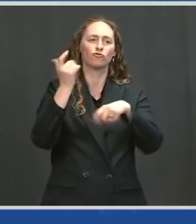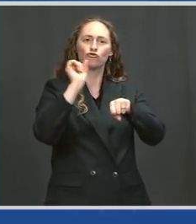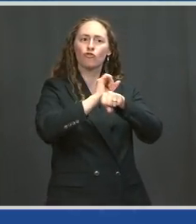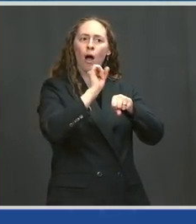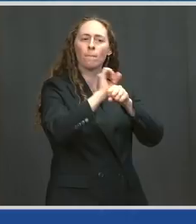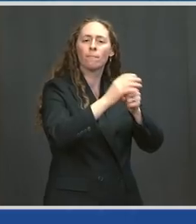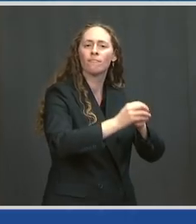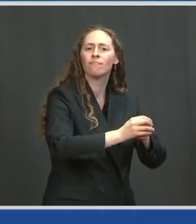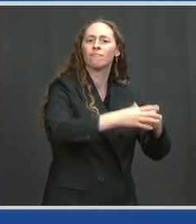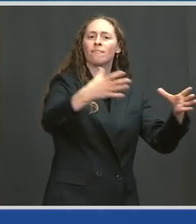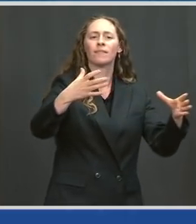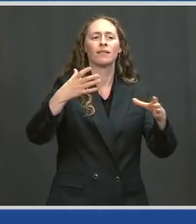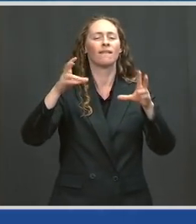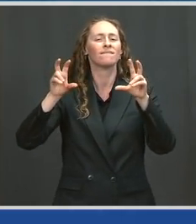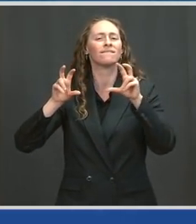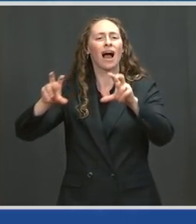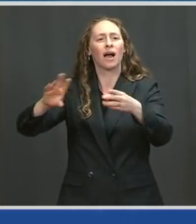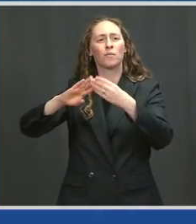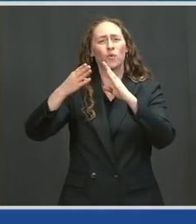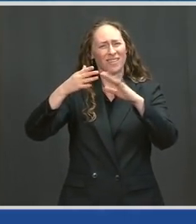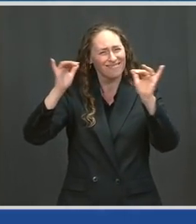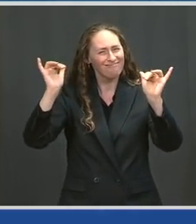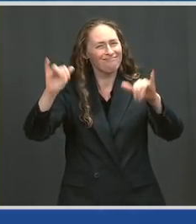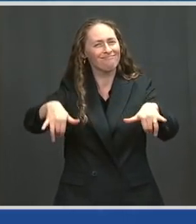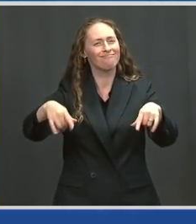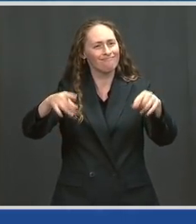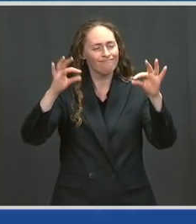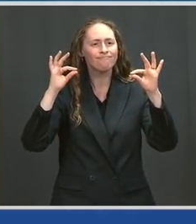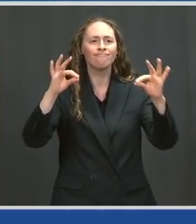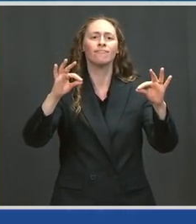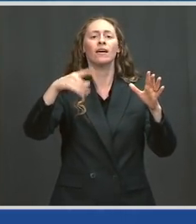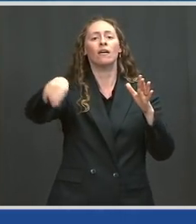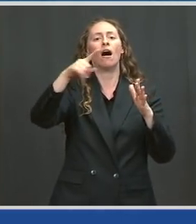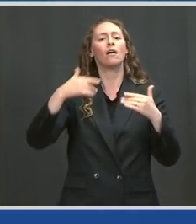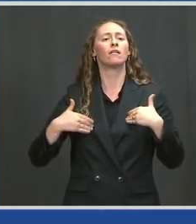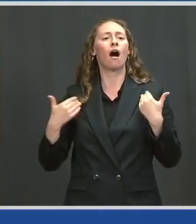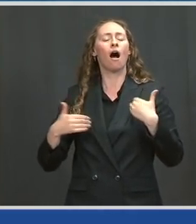The data shows young Black entrepreneurs are just as capable of succeeding